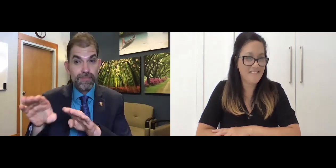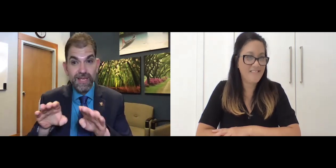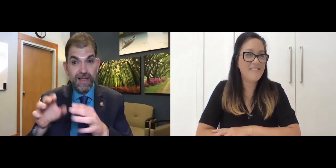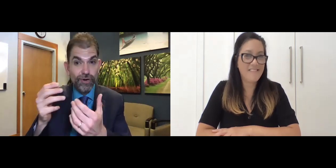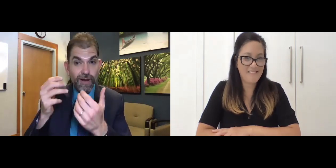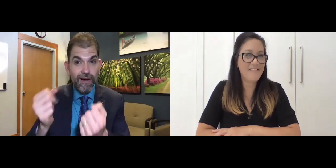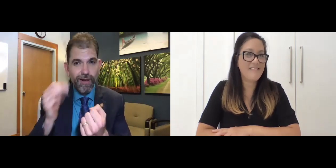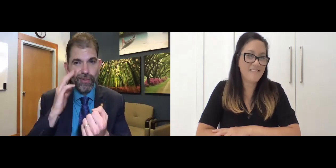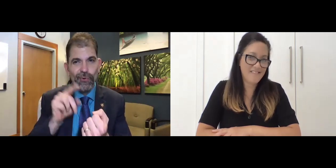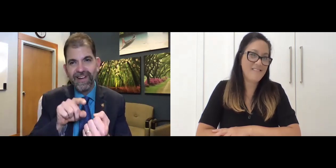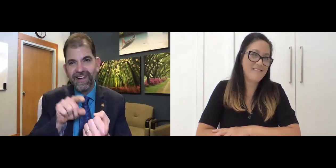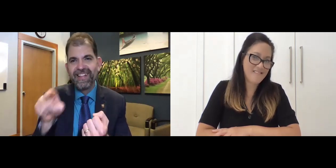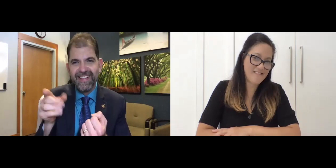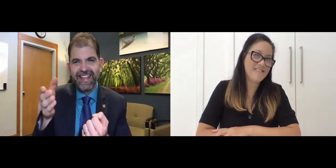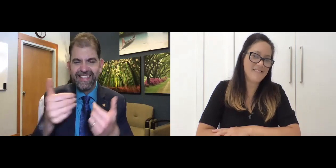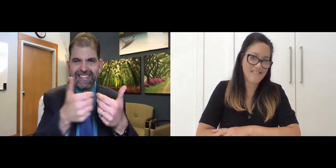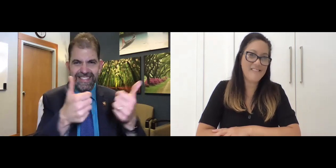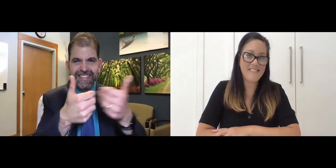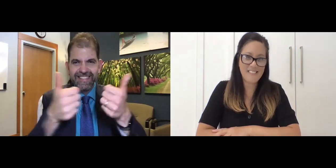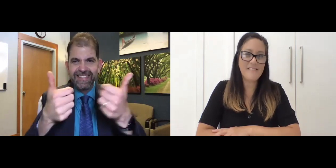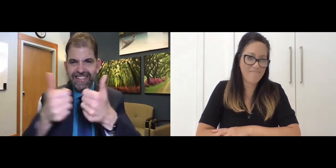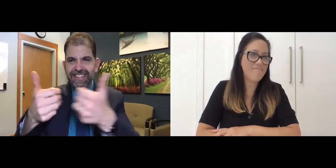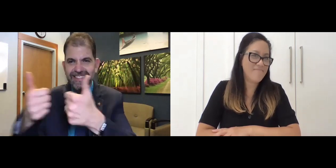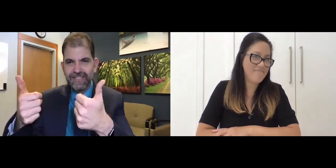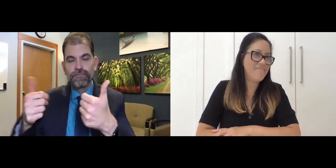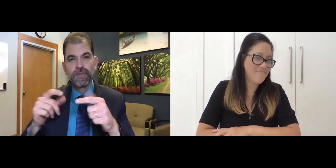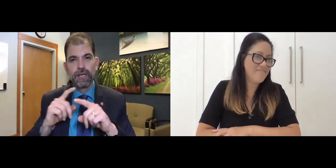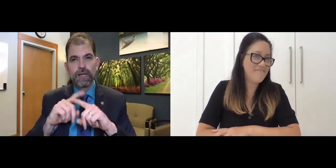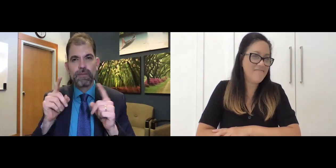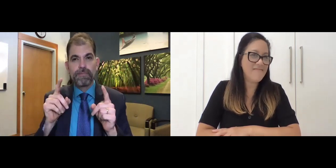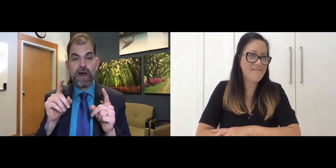else and they might have had other types of therapies somewhere else.